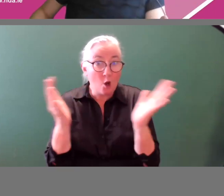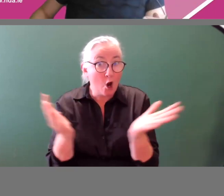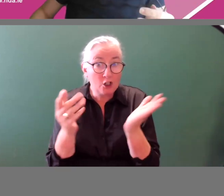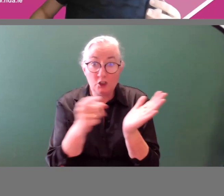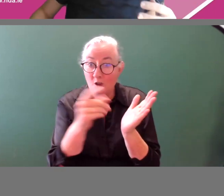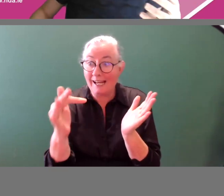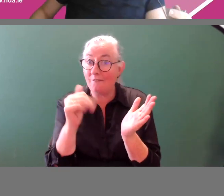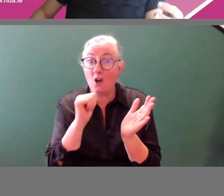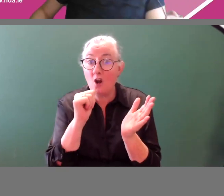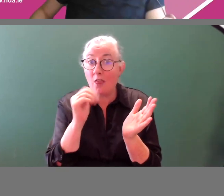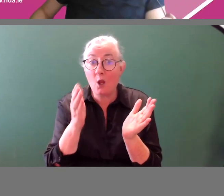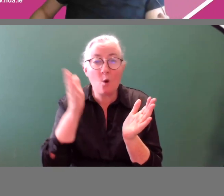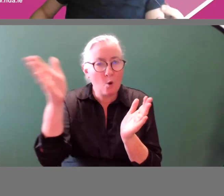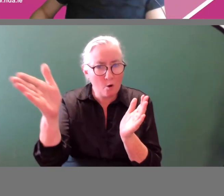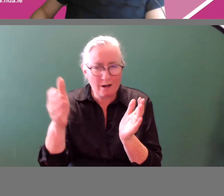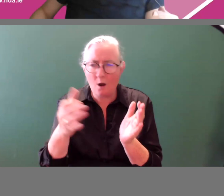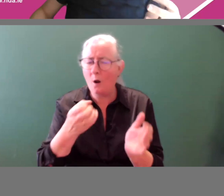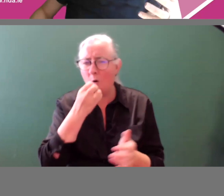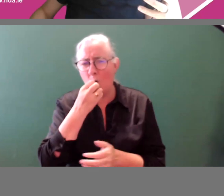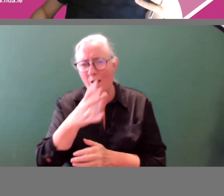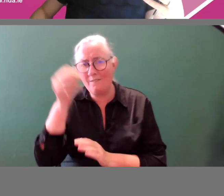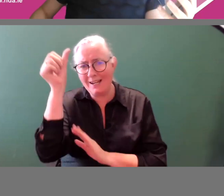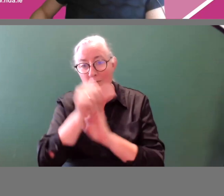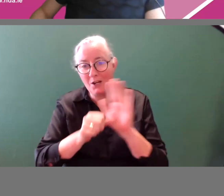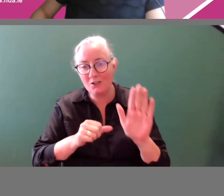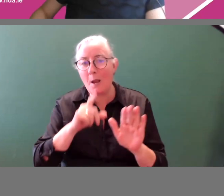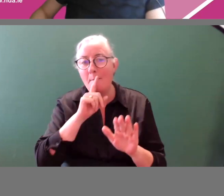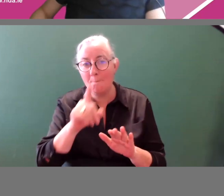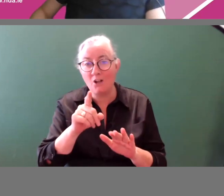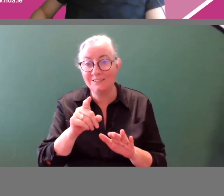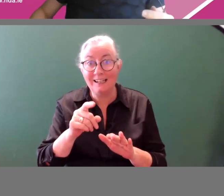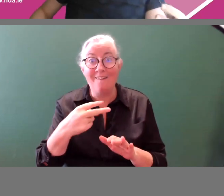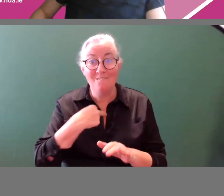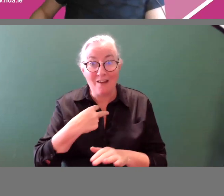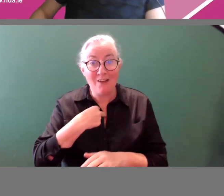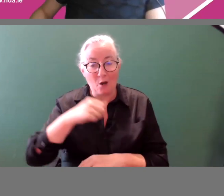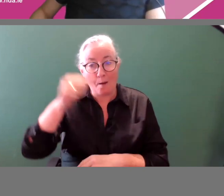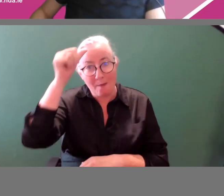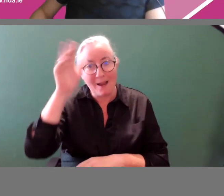down it’s a wonderful experience. It's been so popular that you have to book a slot and